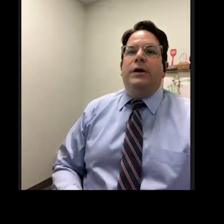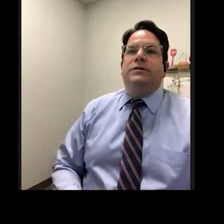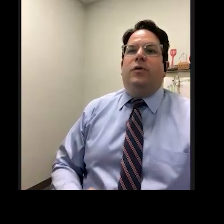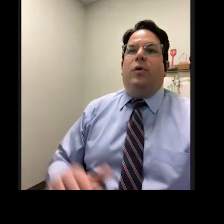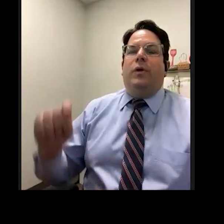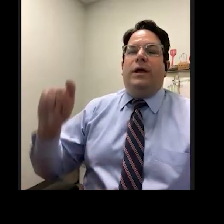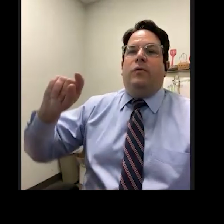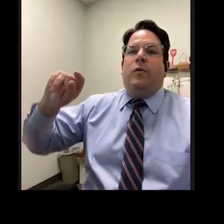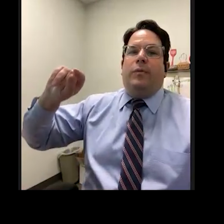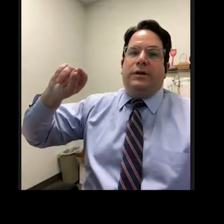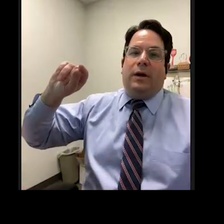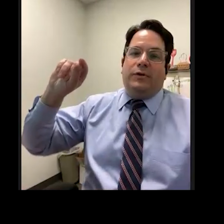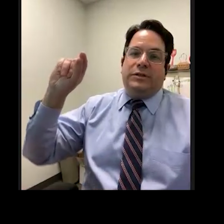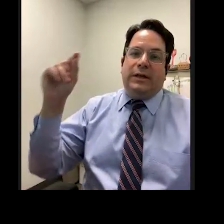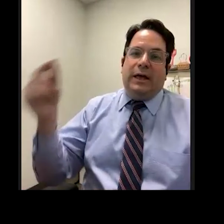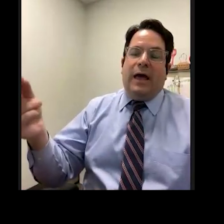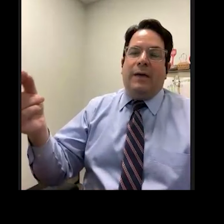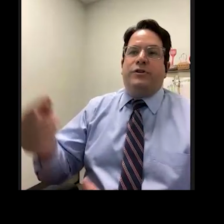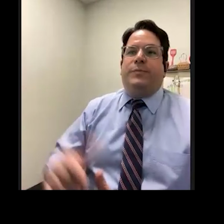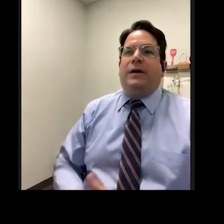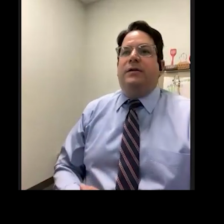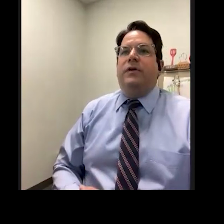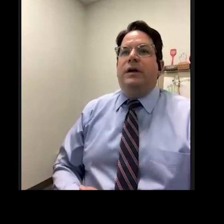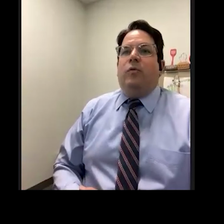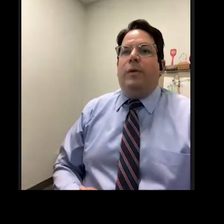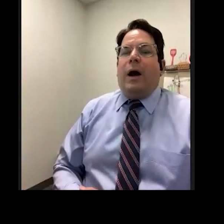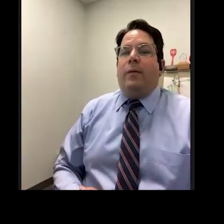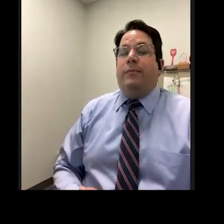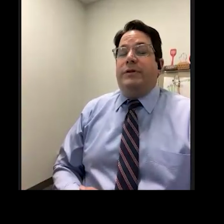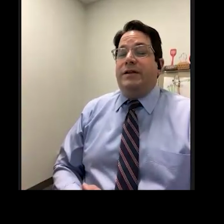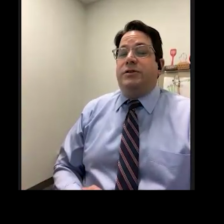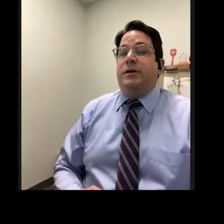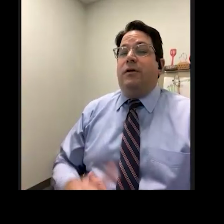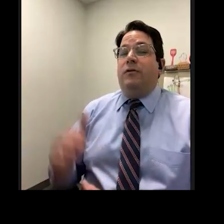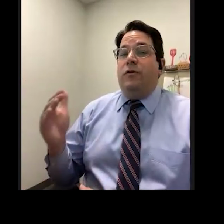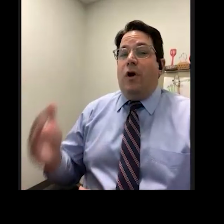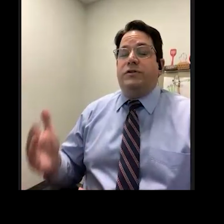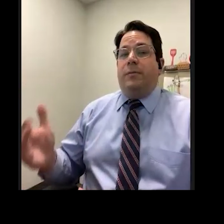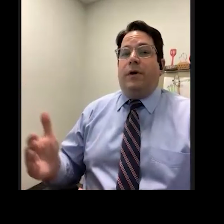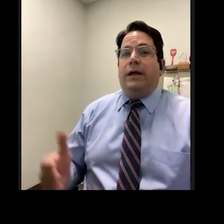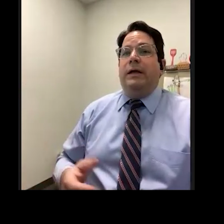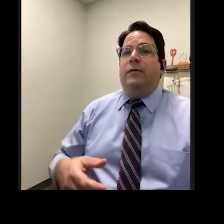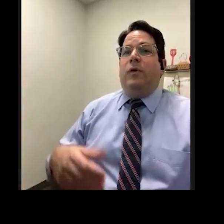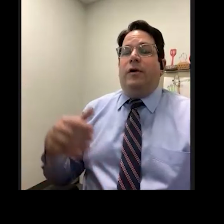So when we put the numbers in that perspective, we probably potentially know somebody,